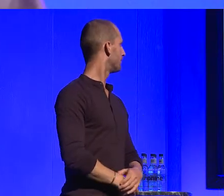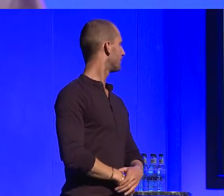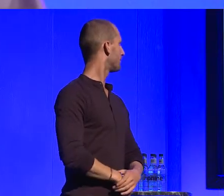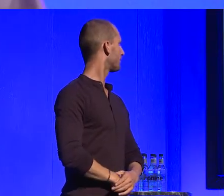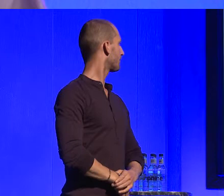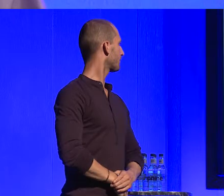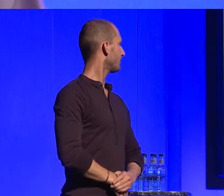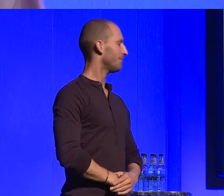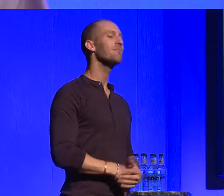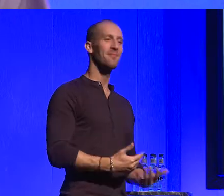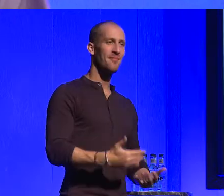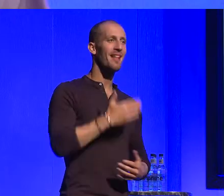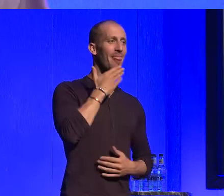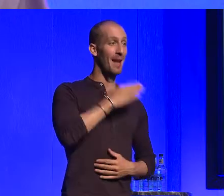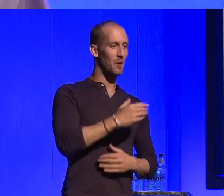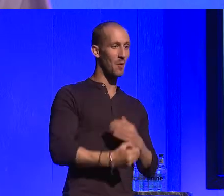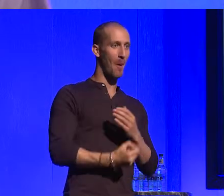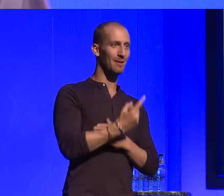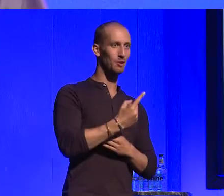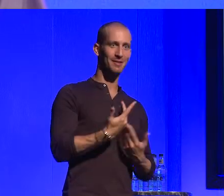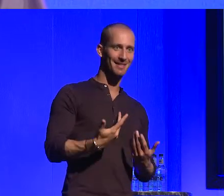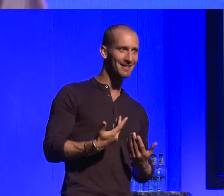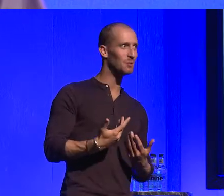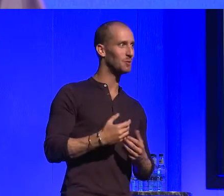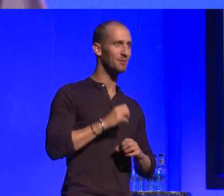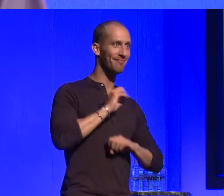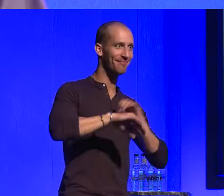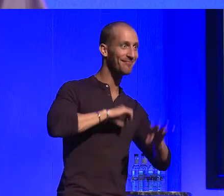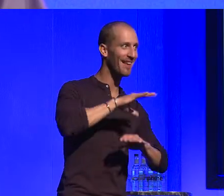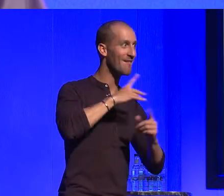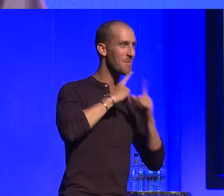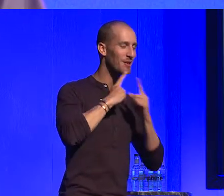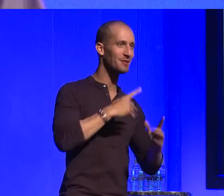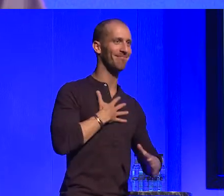It is different but very good.